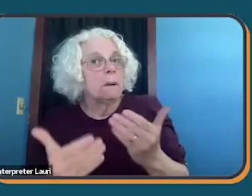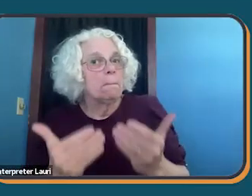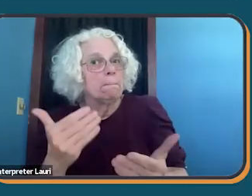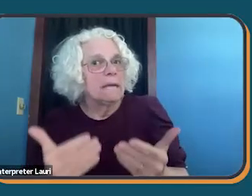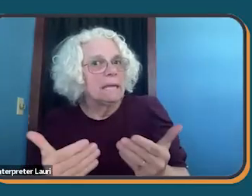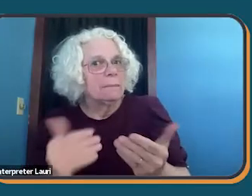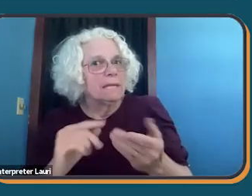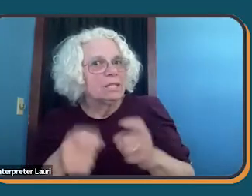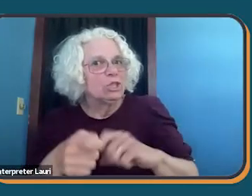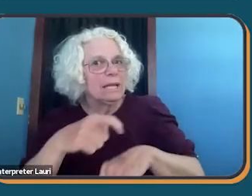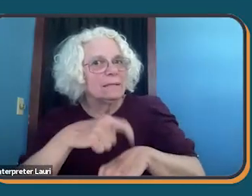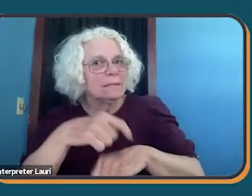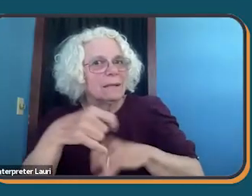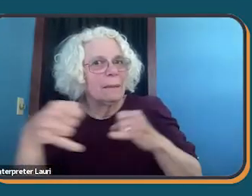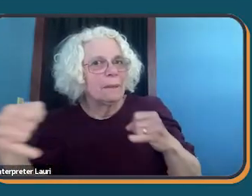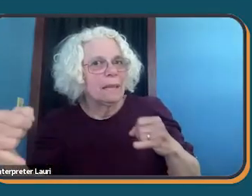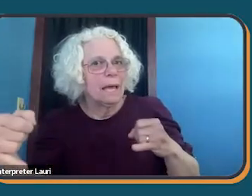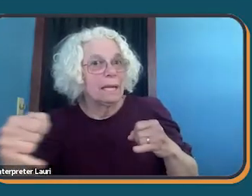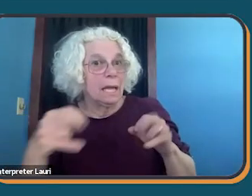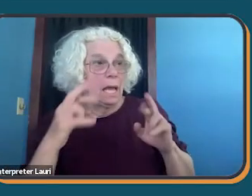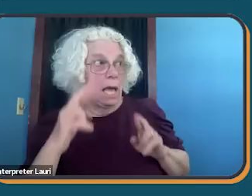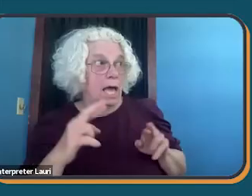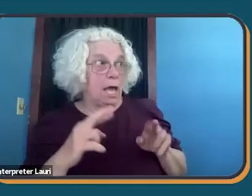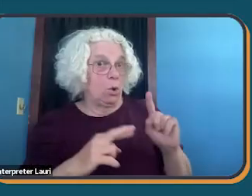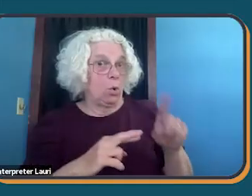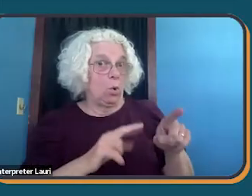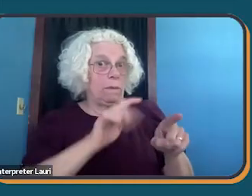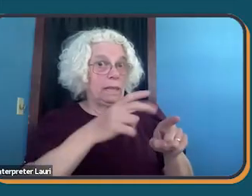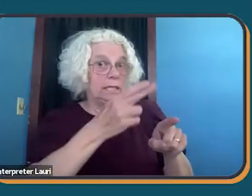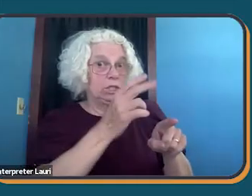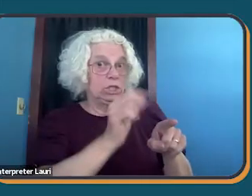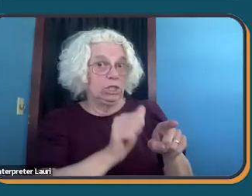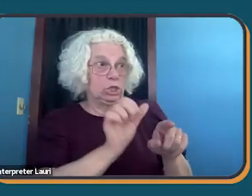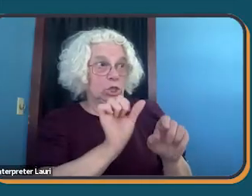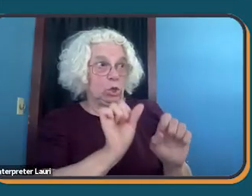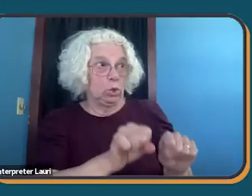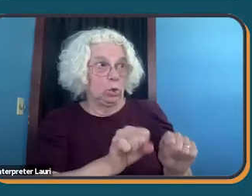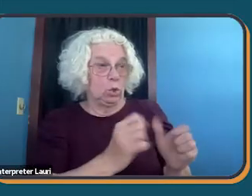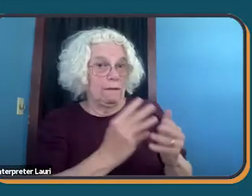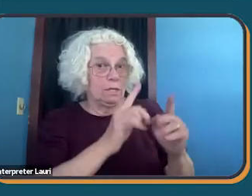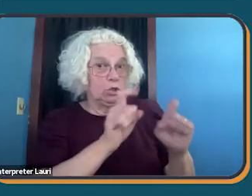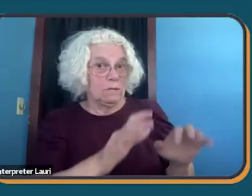but that may change, and I sincerely, sincerely hope that Ms. Latisha is able to get her screening